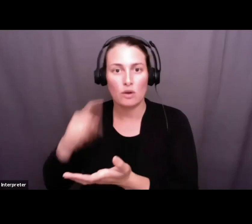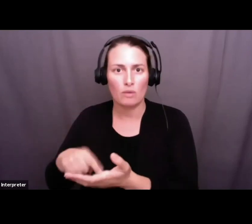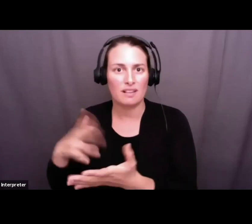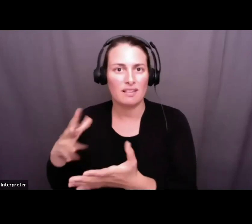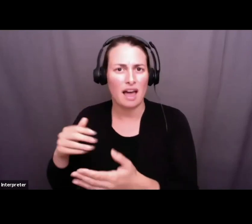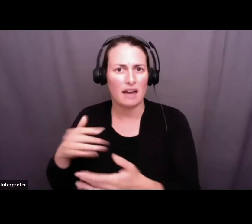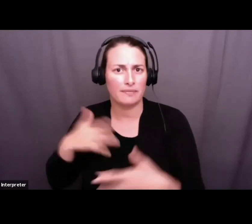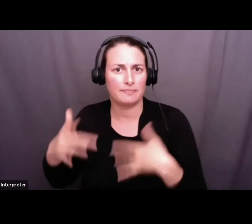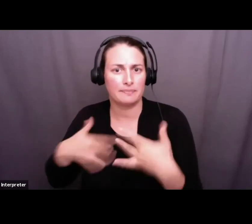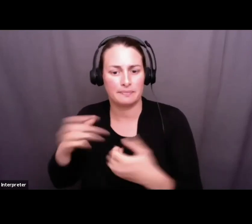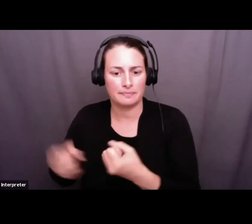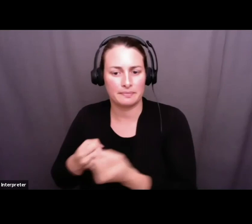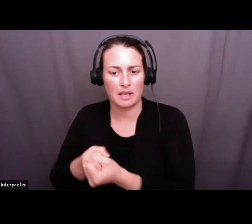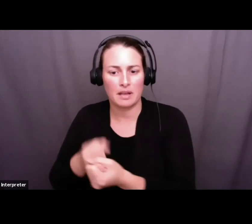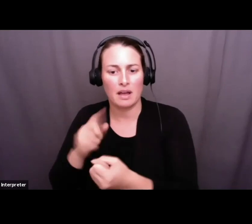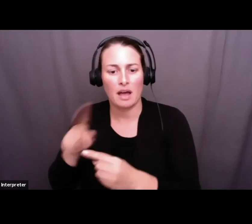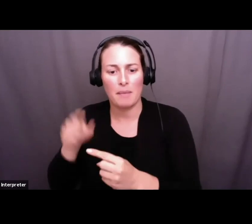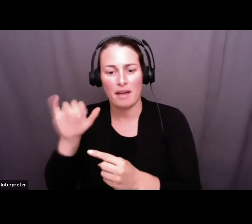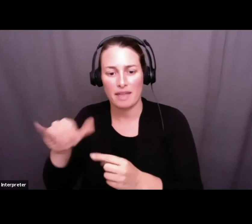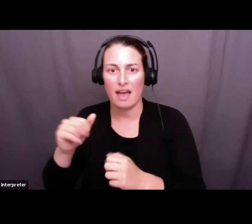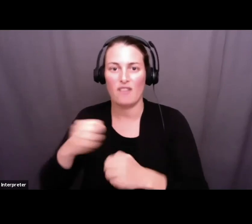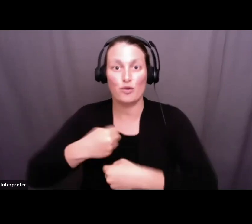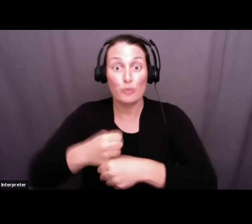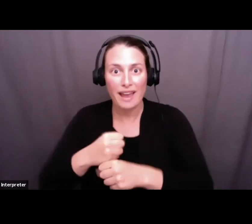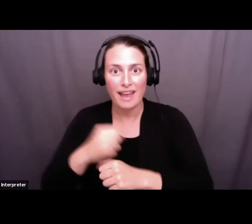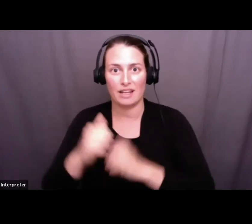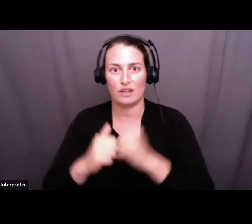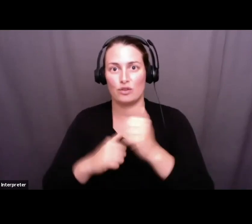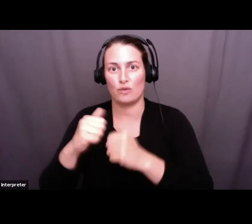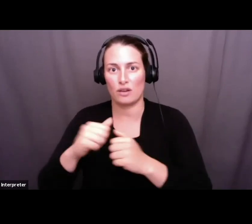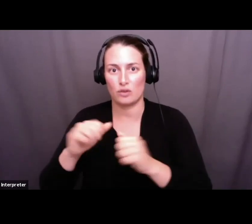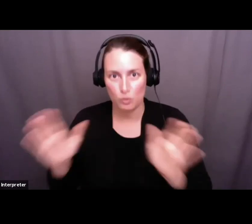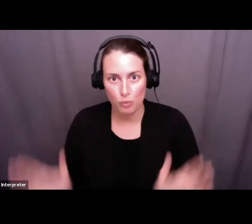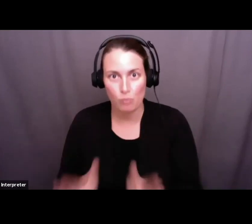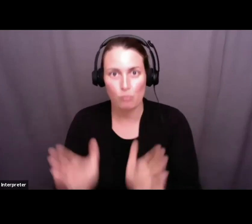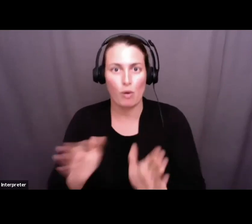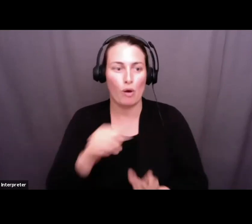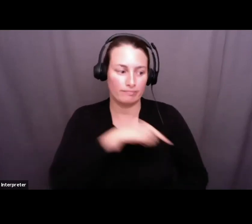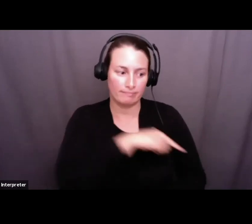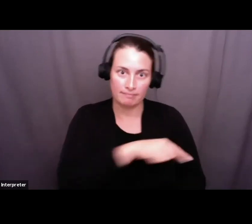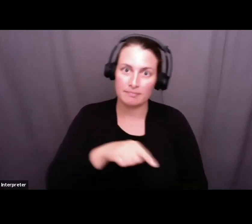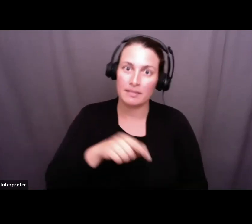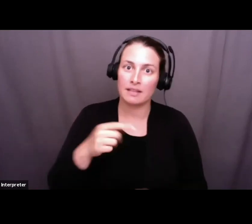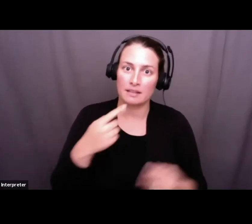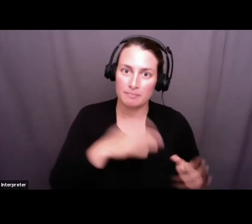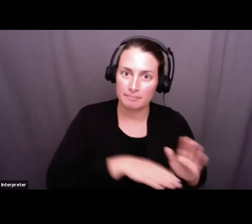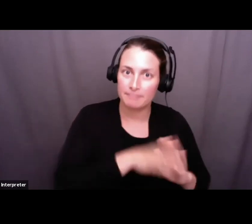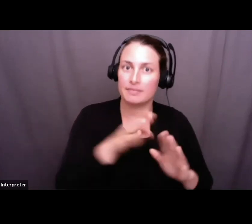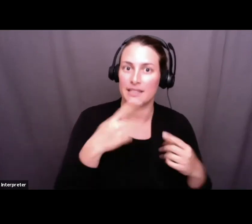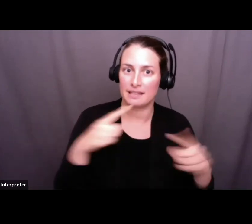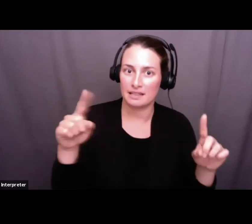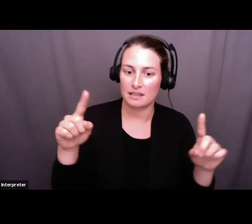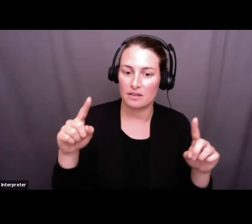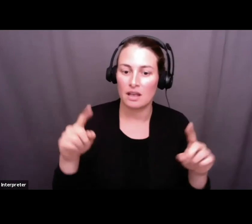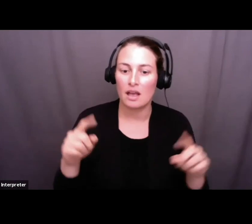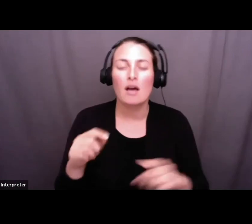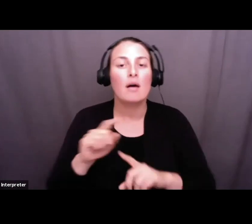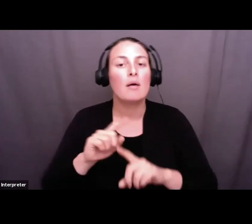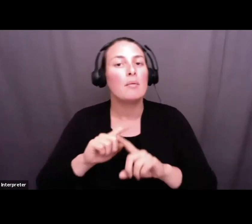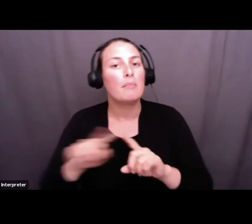promoted success. The discussion that countered that a bit was that effectively this would